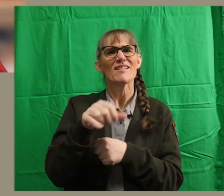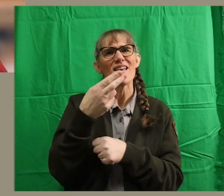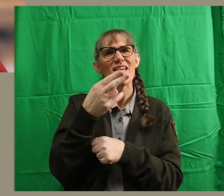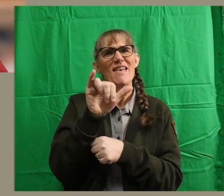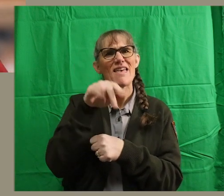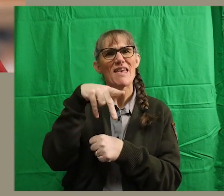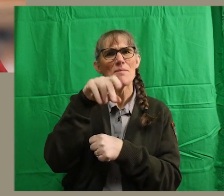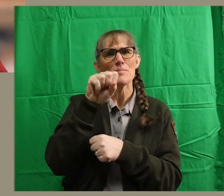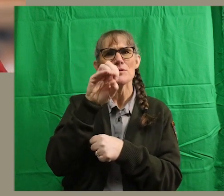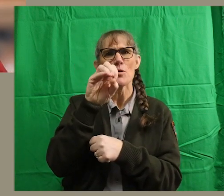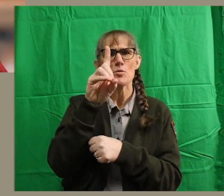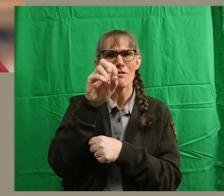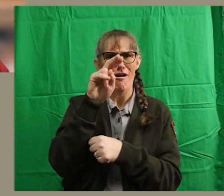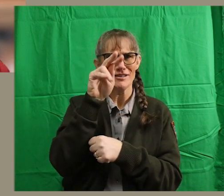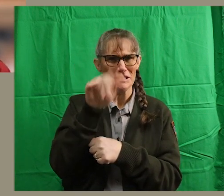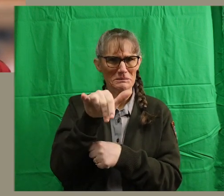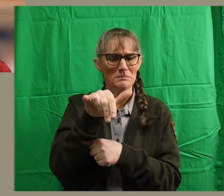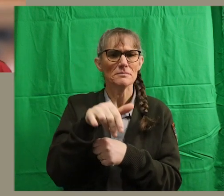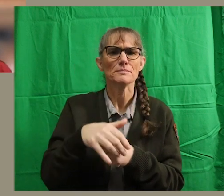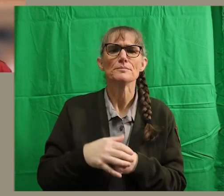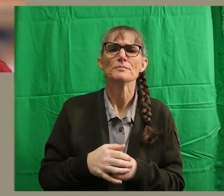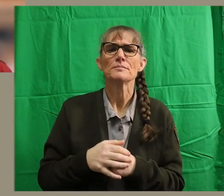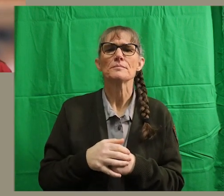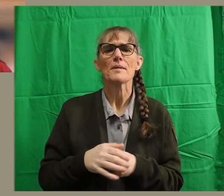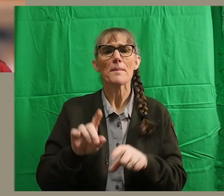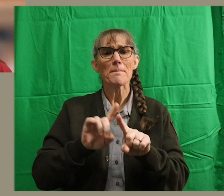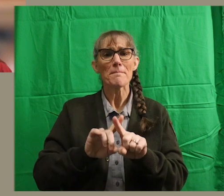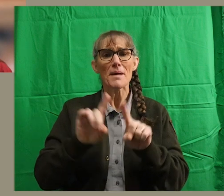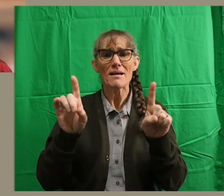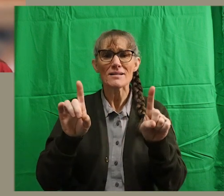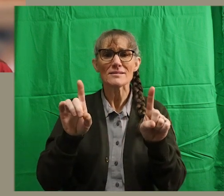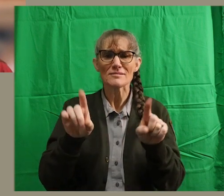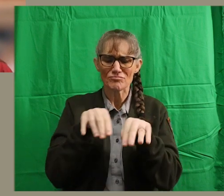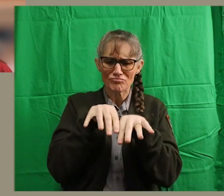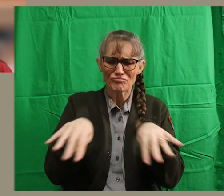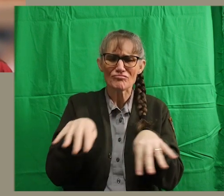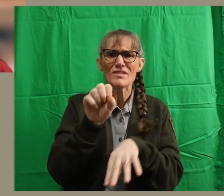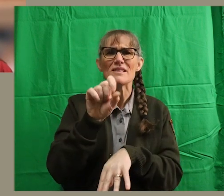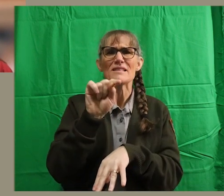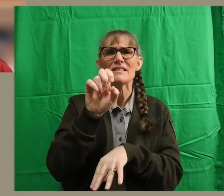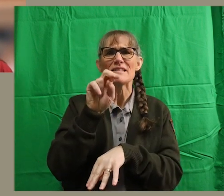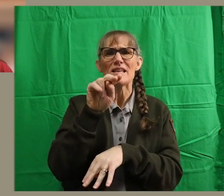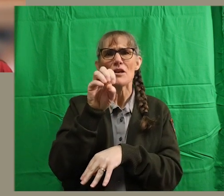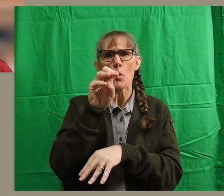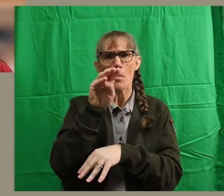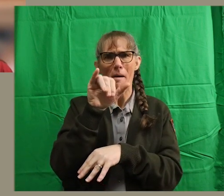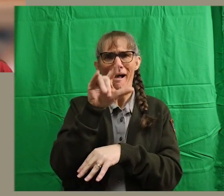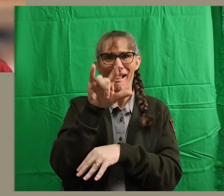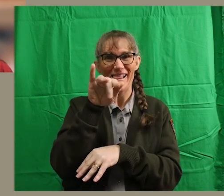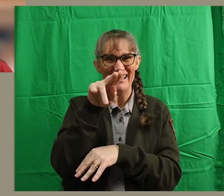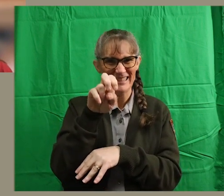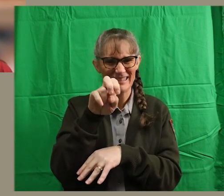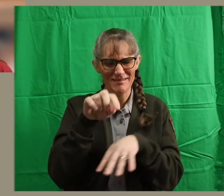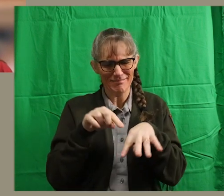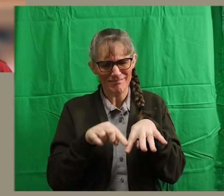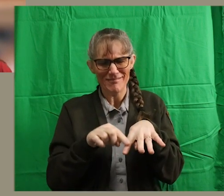started getting really highly hypsodont. However, Stenomylines and, particularly uh Blickomylus,